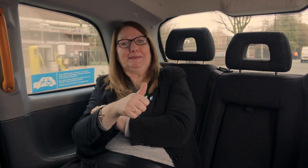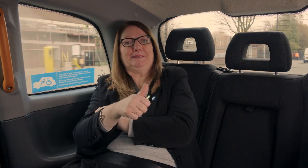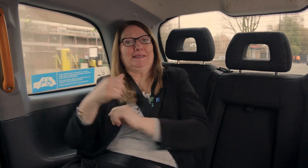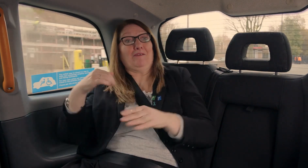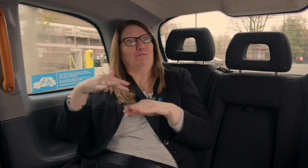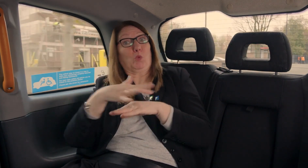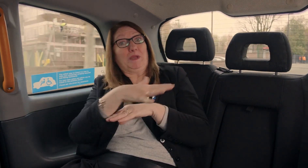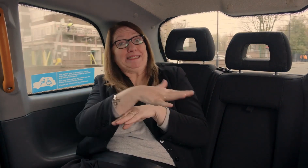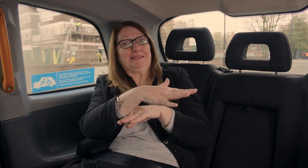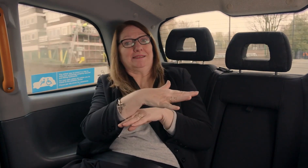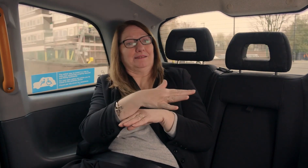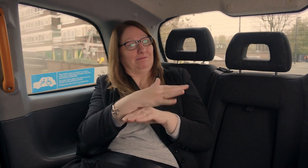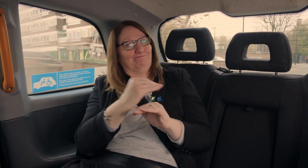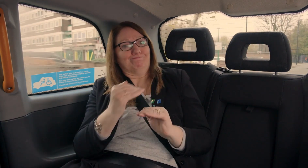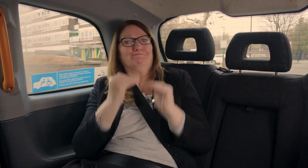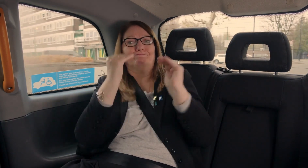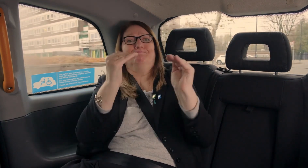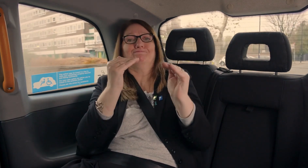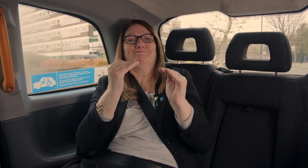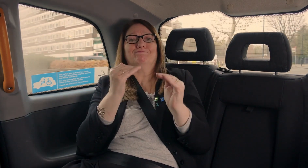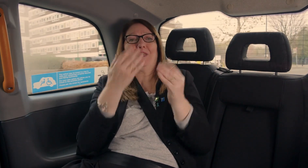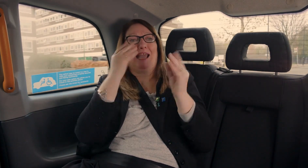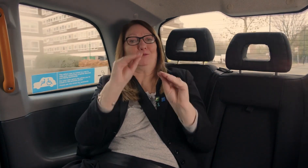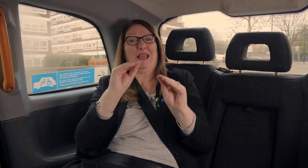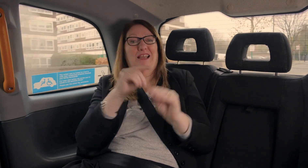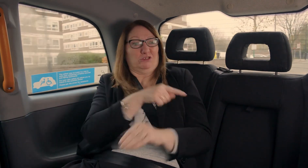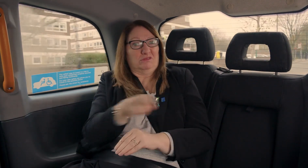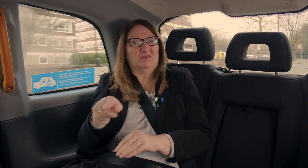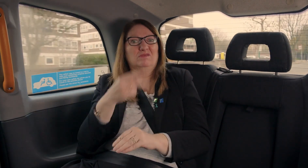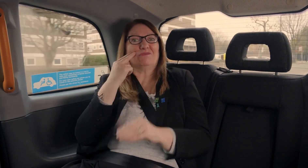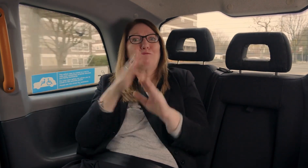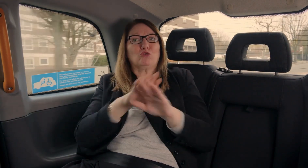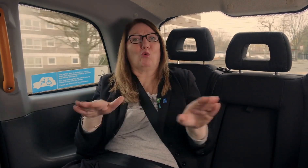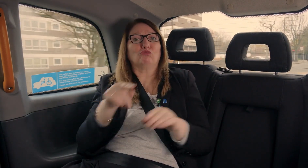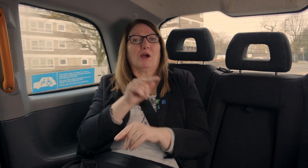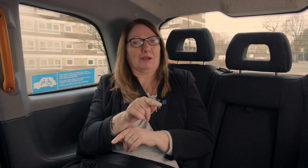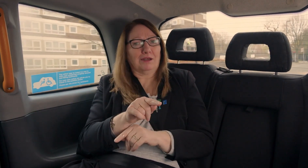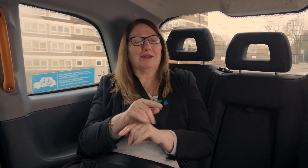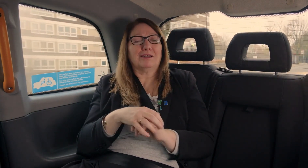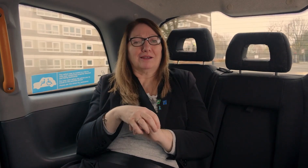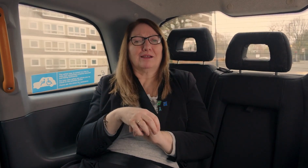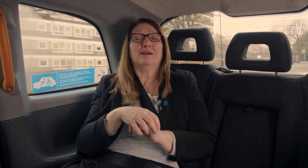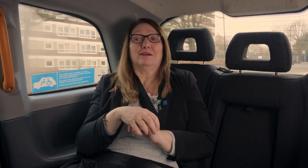and improve the quality of education for Deaf children.